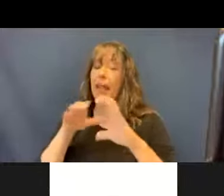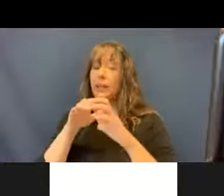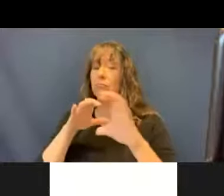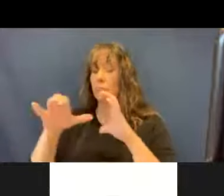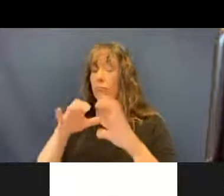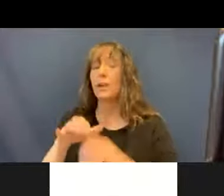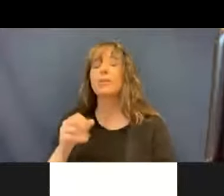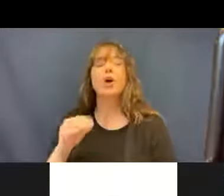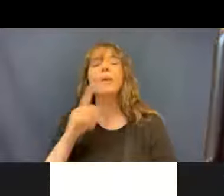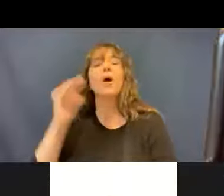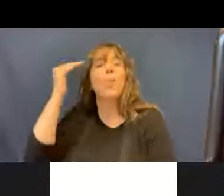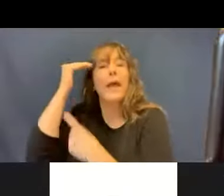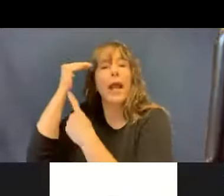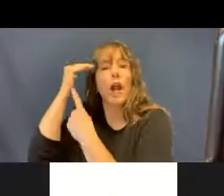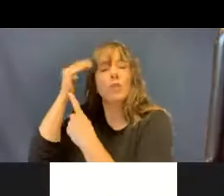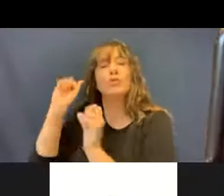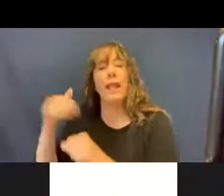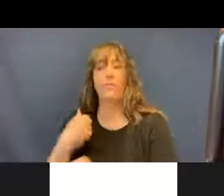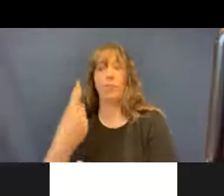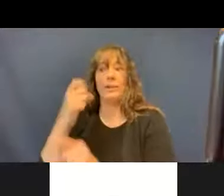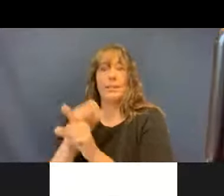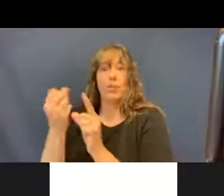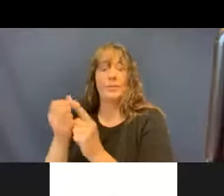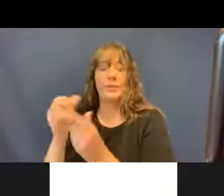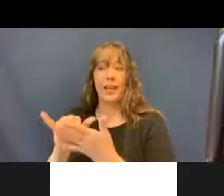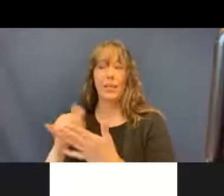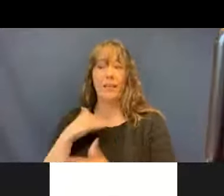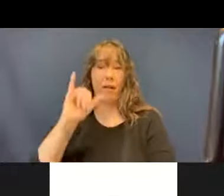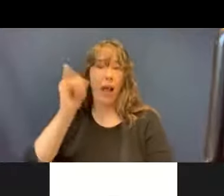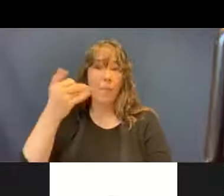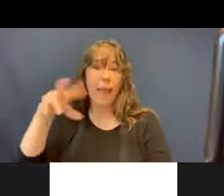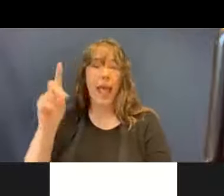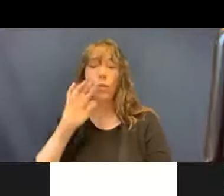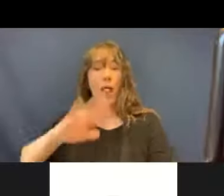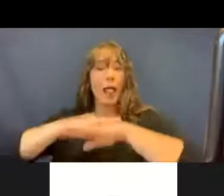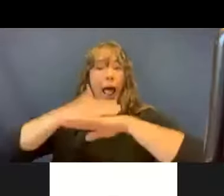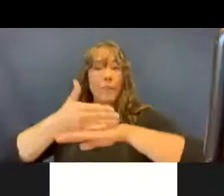being aware that you could have a situation where you have an iPad or a laptop, and you